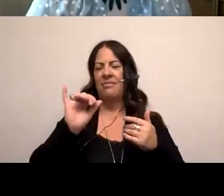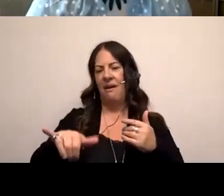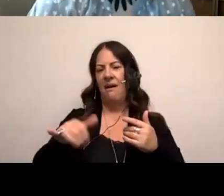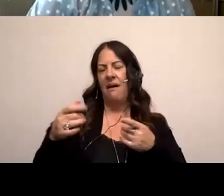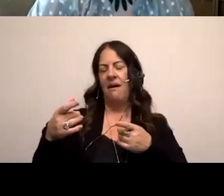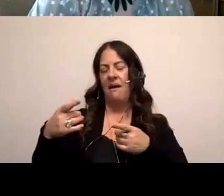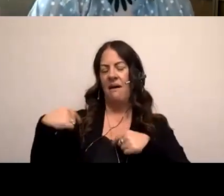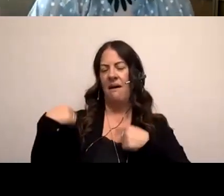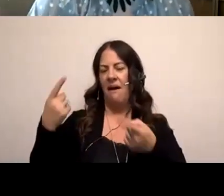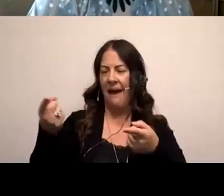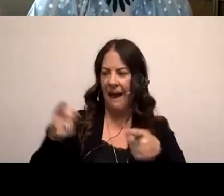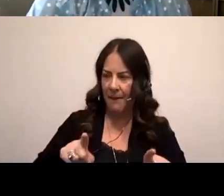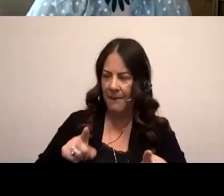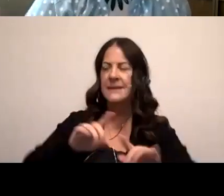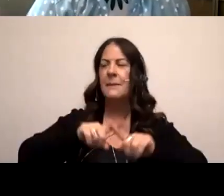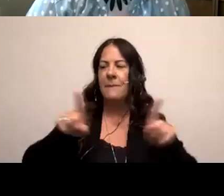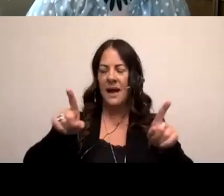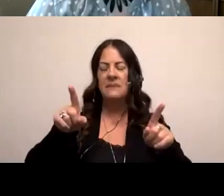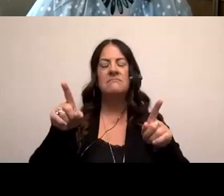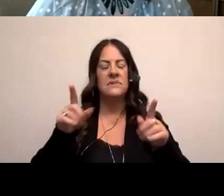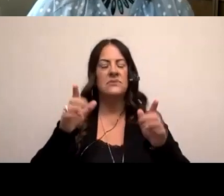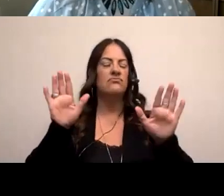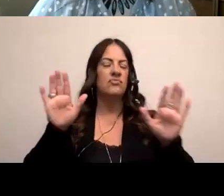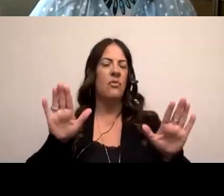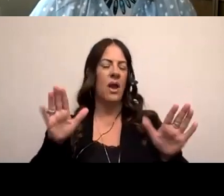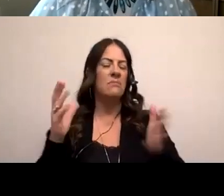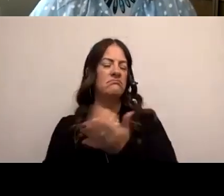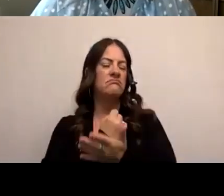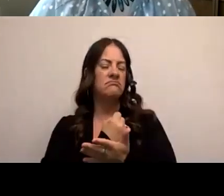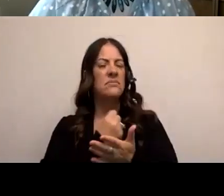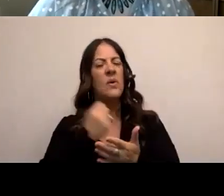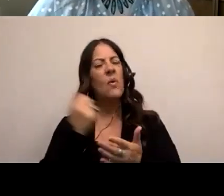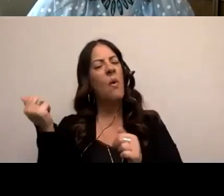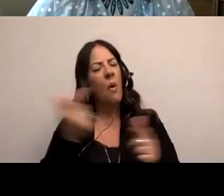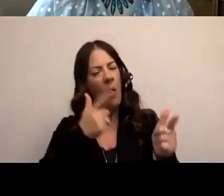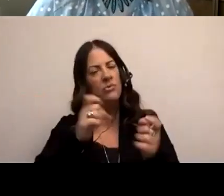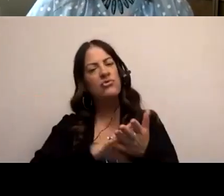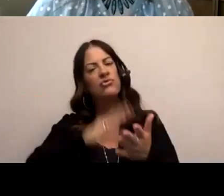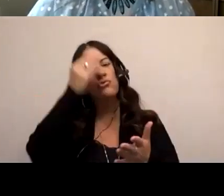BUT I THINK IT'S A GREAT OPPORTUNITY FOR US TO ALL LEARN A LITTLE MORE ABOUT MENTAL HEALTH AND